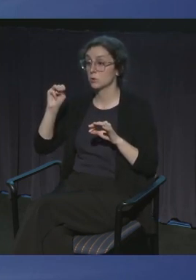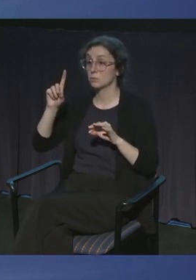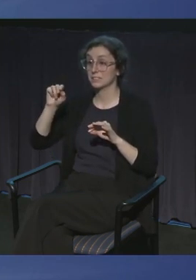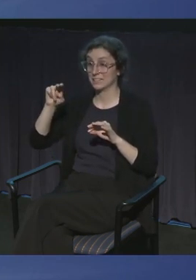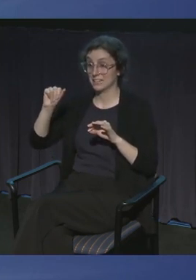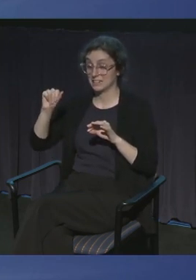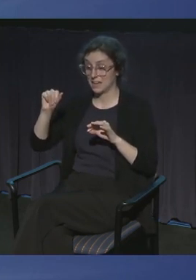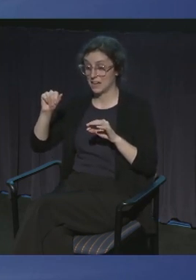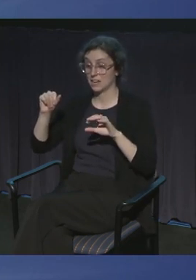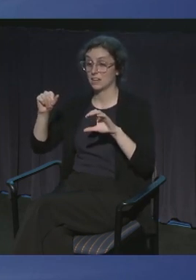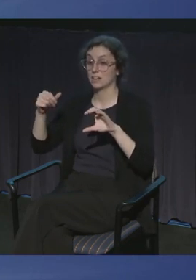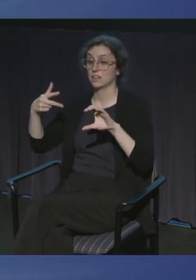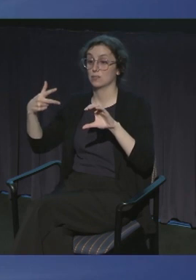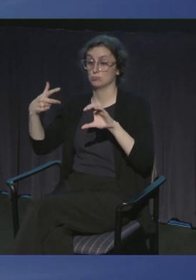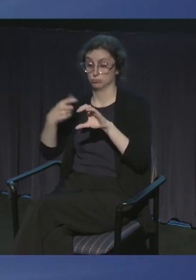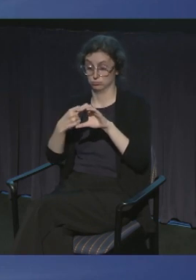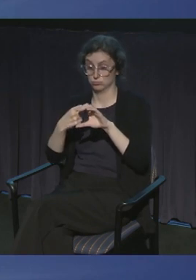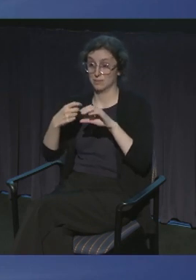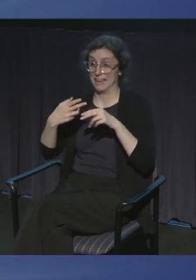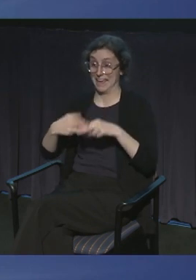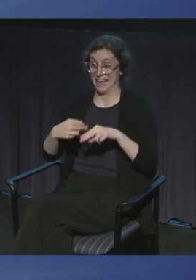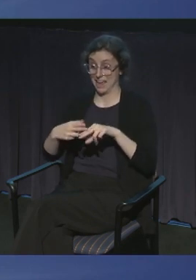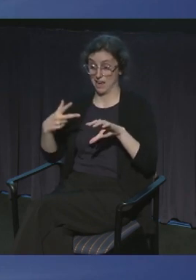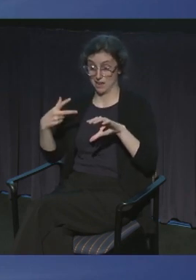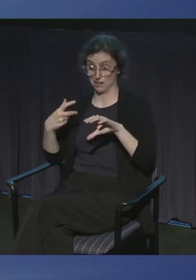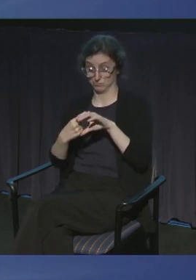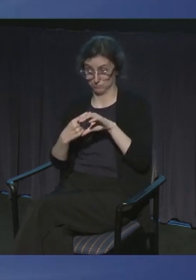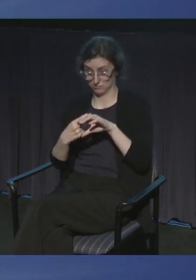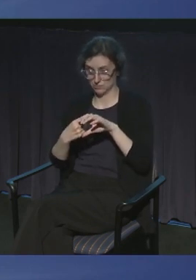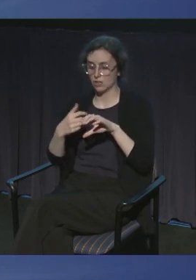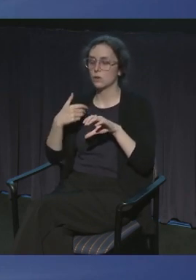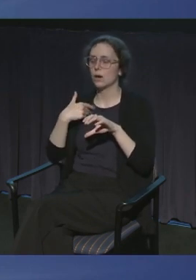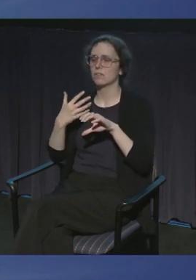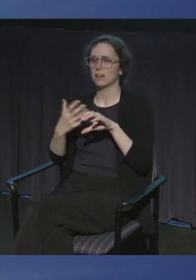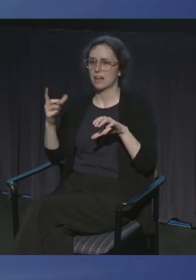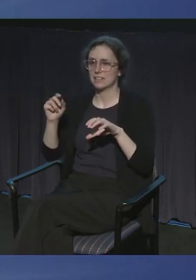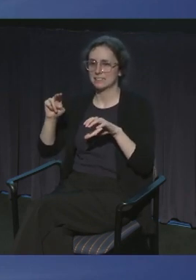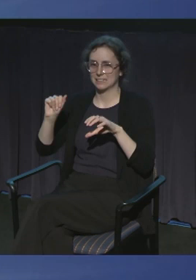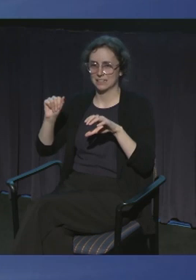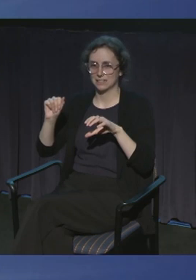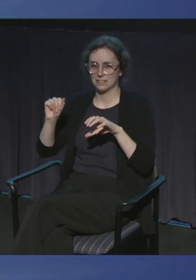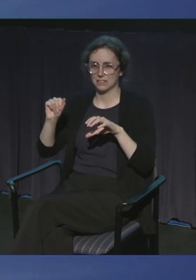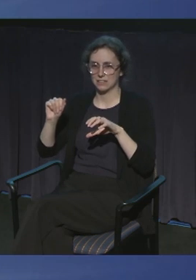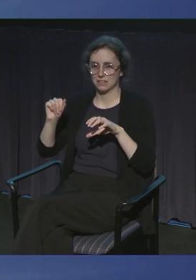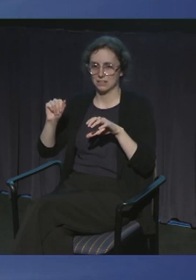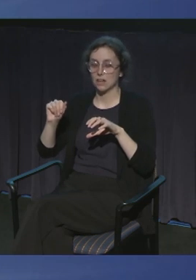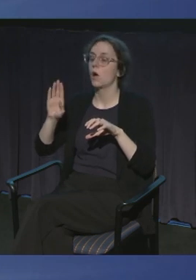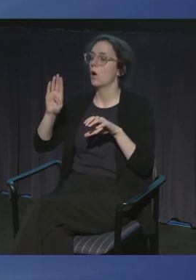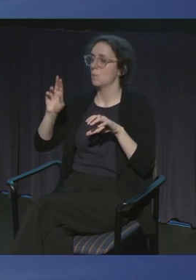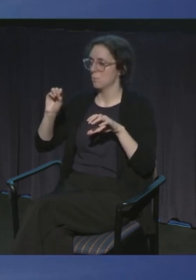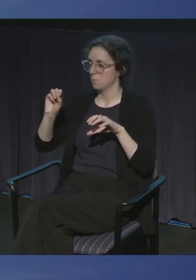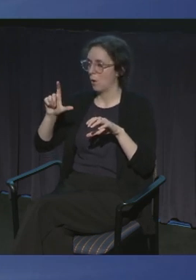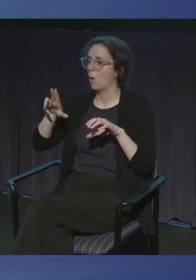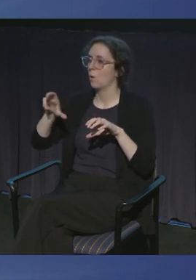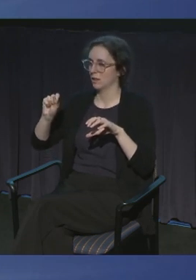INTO EGGS, THAT IS A PROCESS WHERE YOU HAVE A BOLUS OF DNA GOING INTO THE FOREIGN DNA. YOU